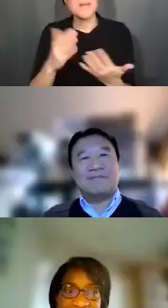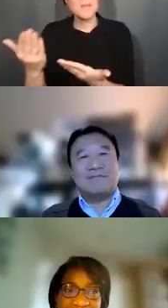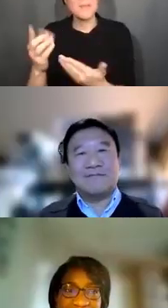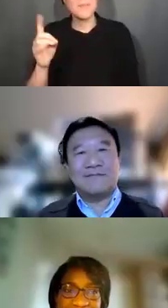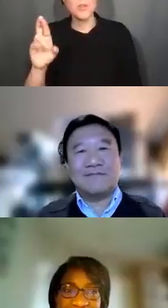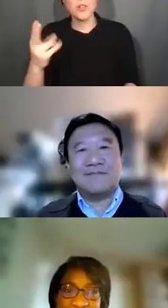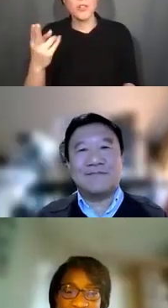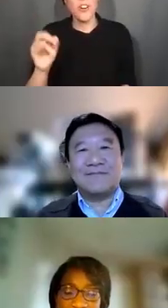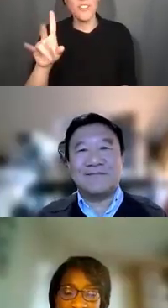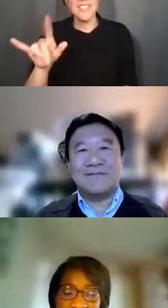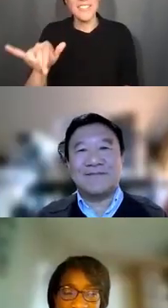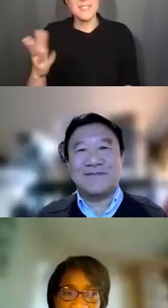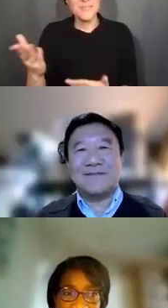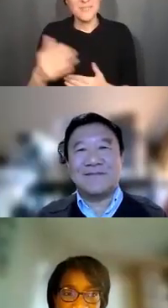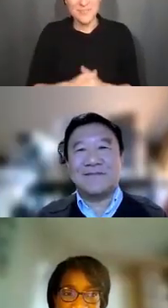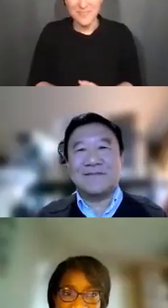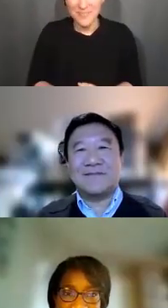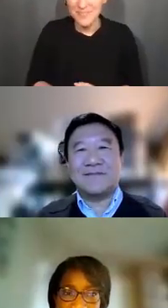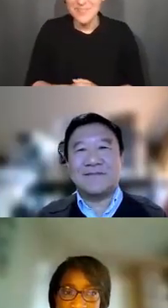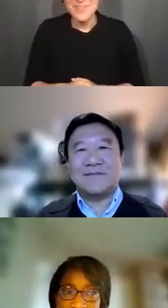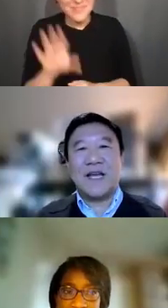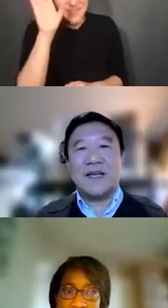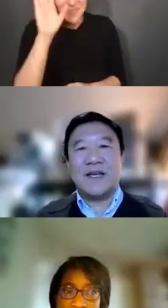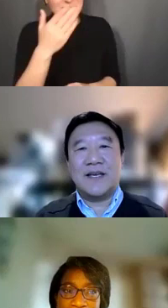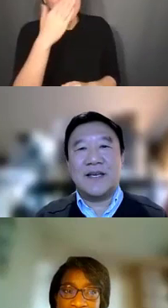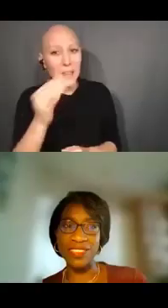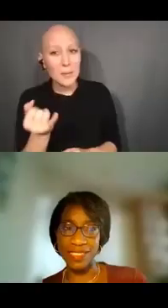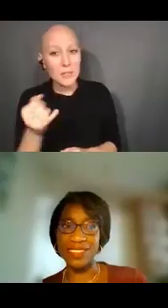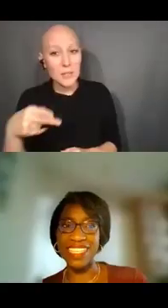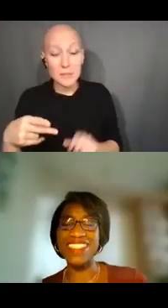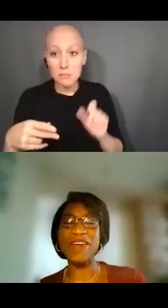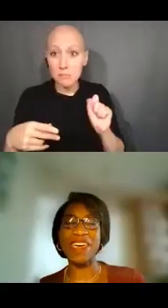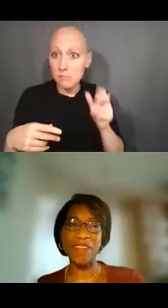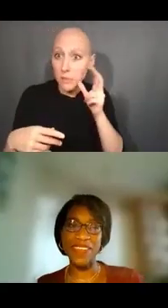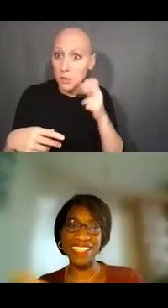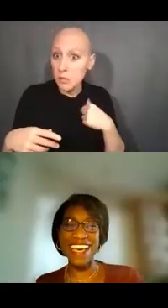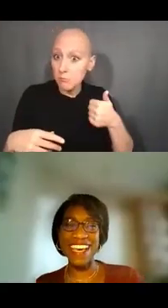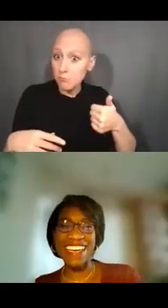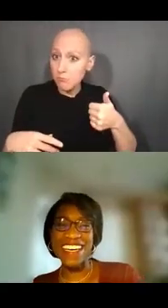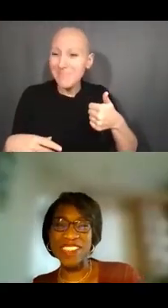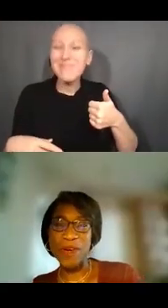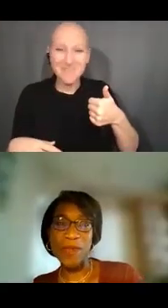Nonye Harvey: Hi, Thank you, JP. Can you all hear me? Elyse Sullivan: Yes. Nonye Harvey: Perfect.